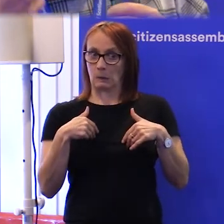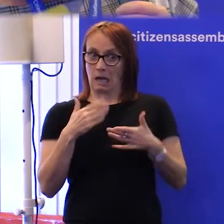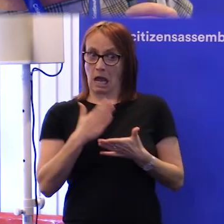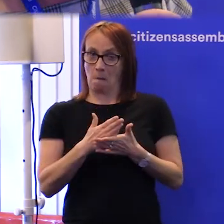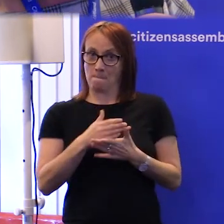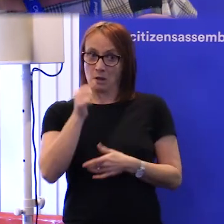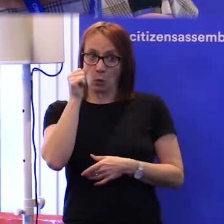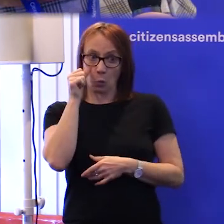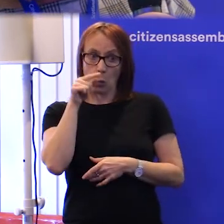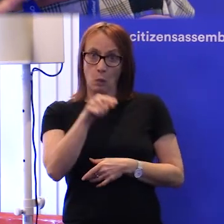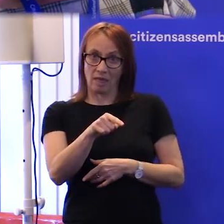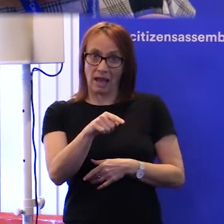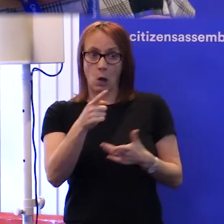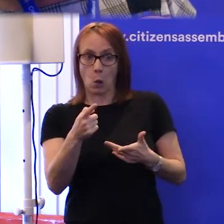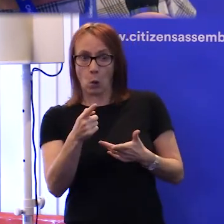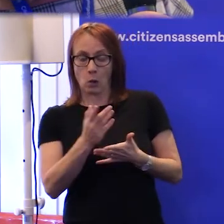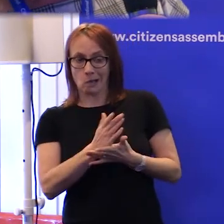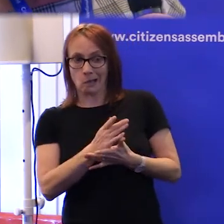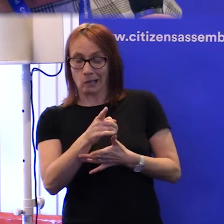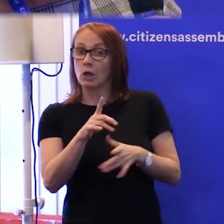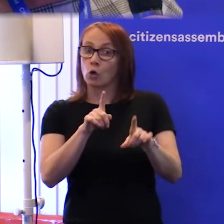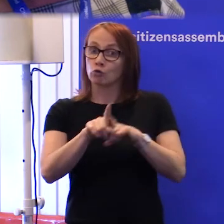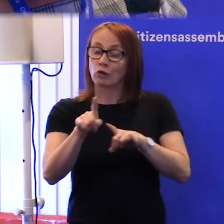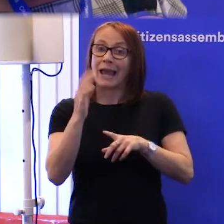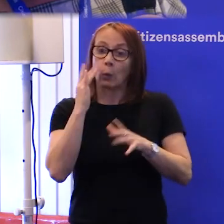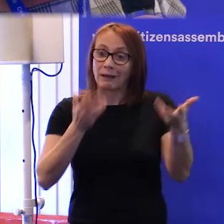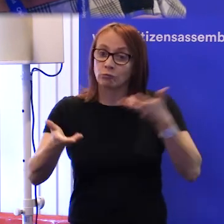we go along try and do that in your head let's step back and go and I just